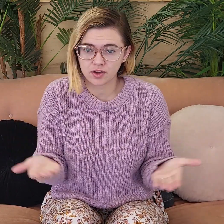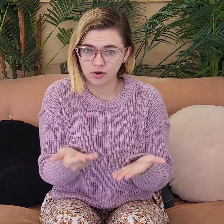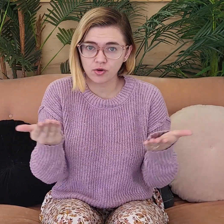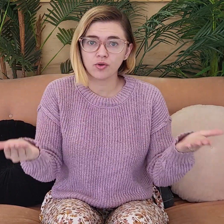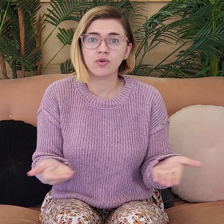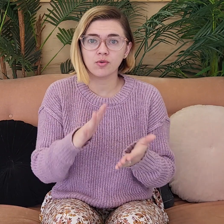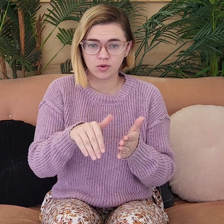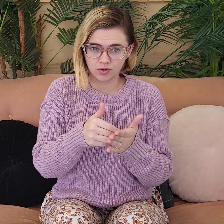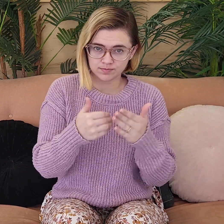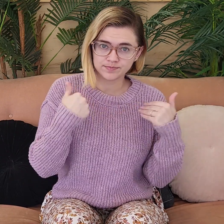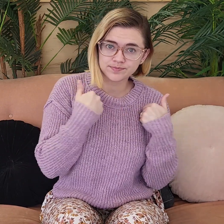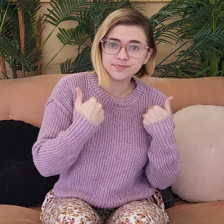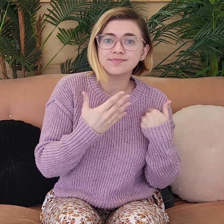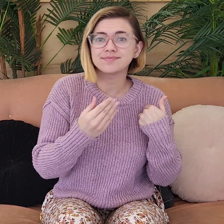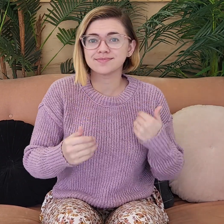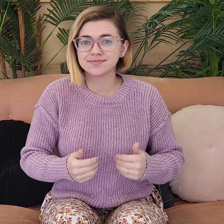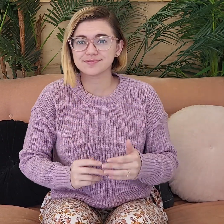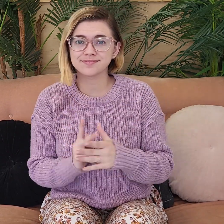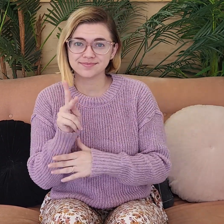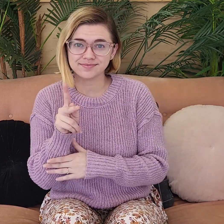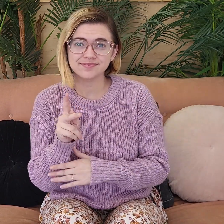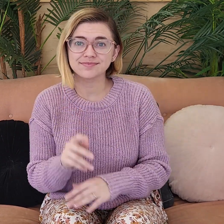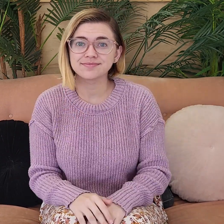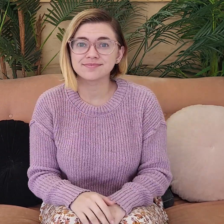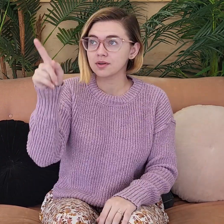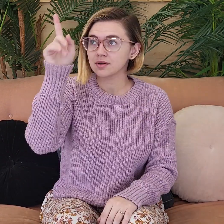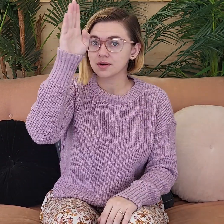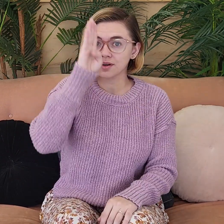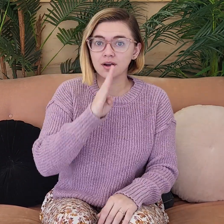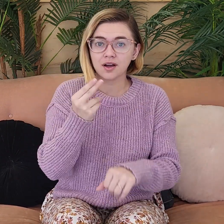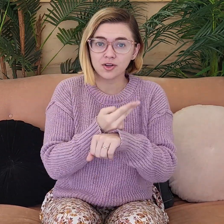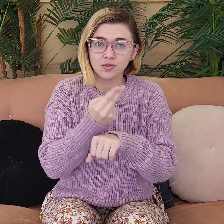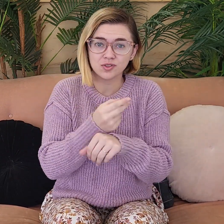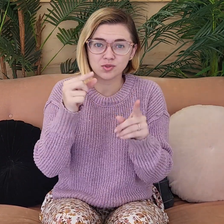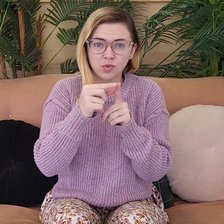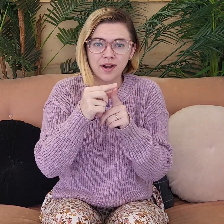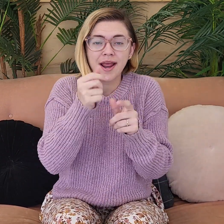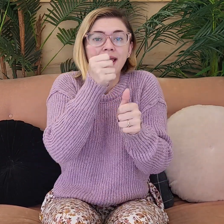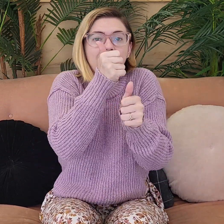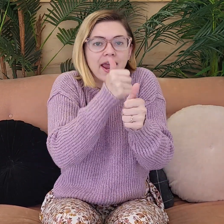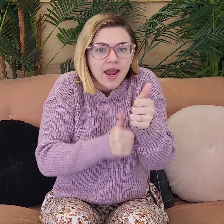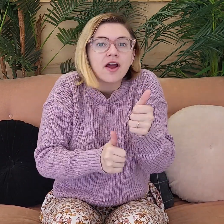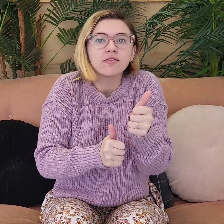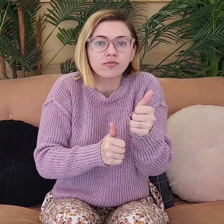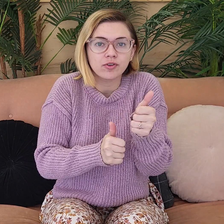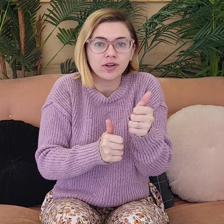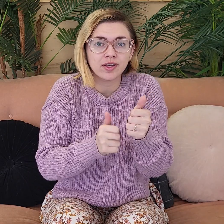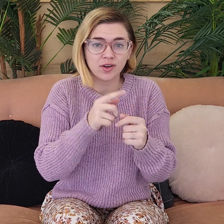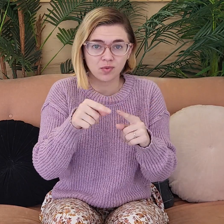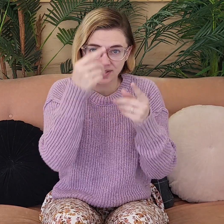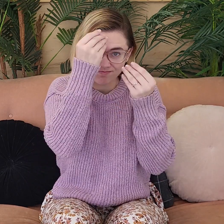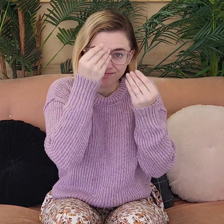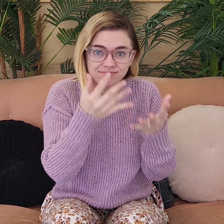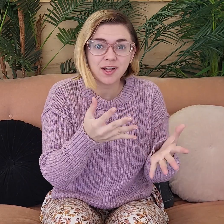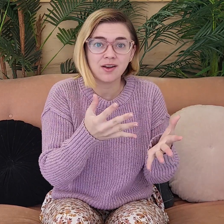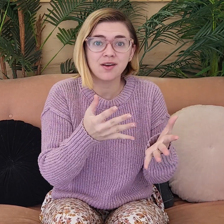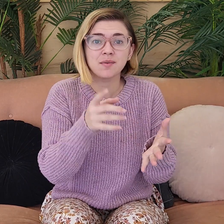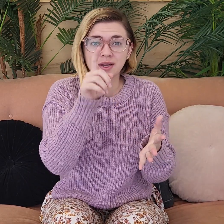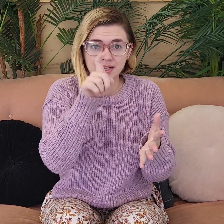rule over everything here, all of the animals and all of the plants. So God, he uses the word every whenever He is